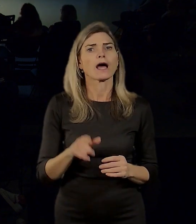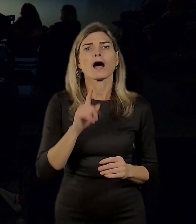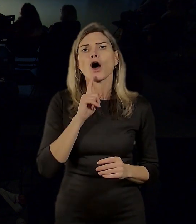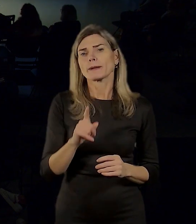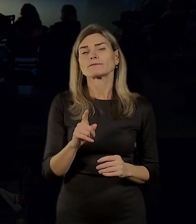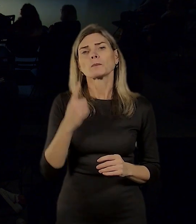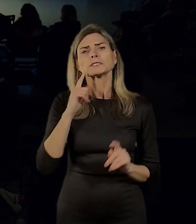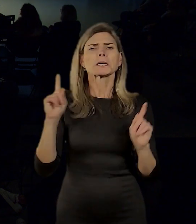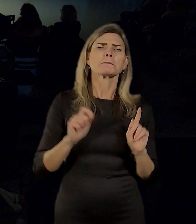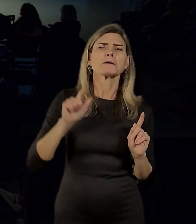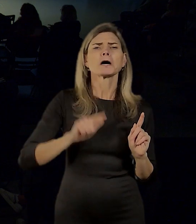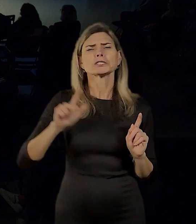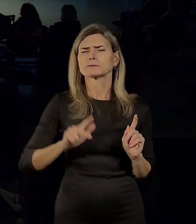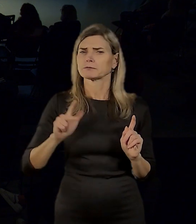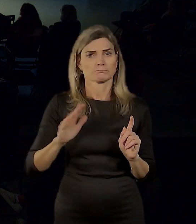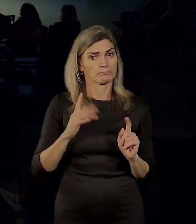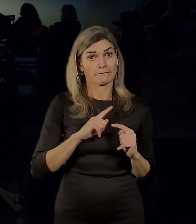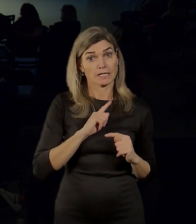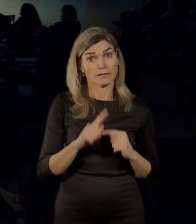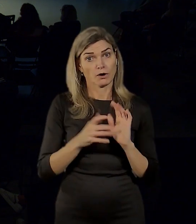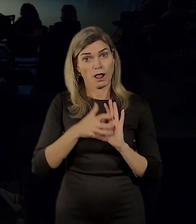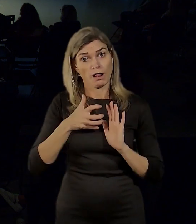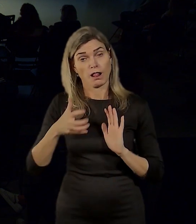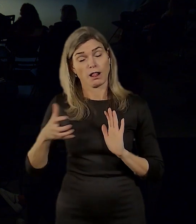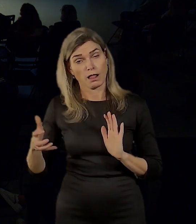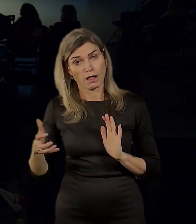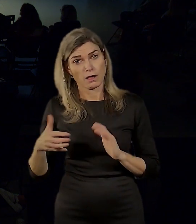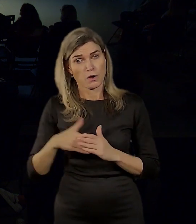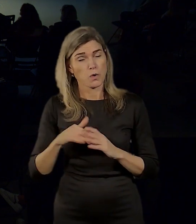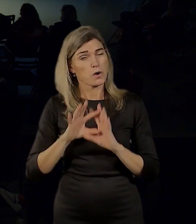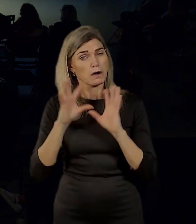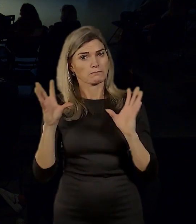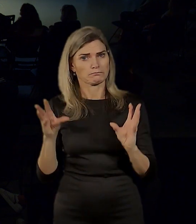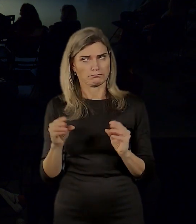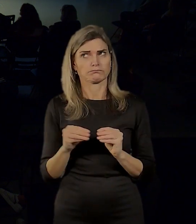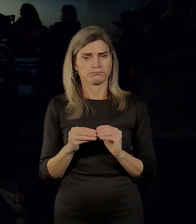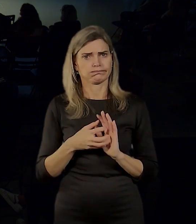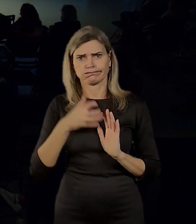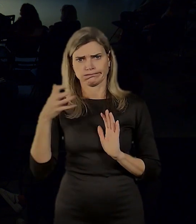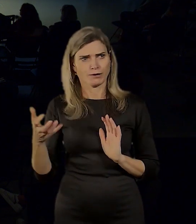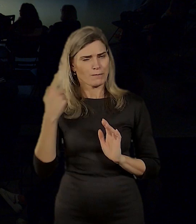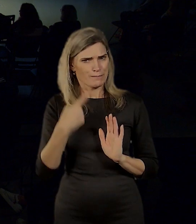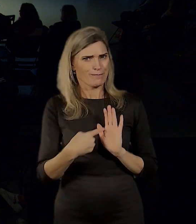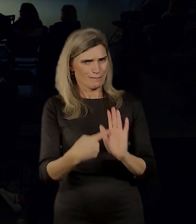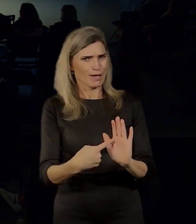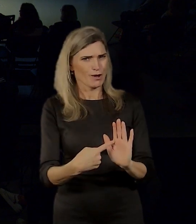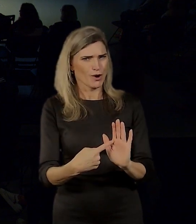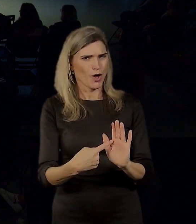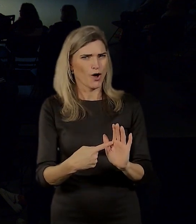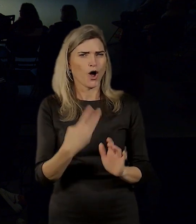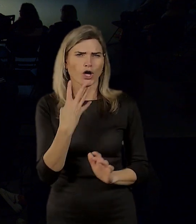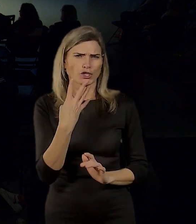And I will not repeat how the project was created, you will hear that later from the architects.